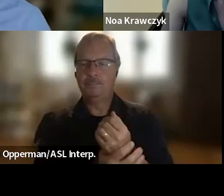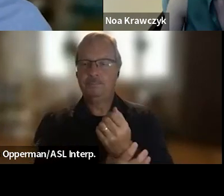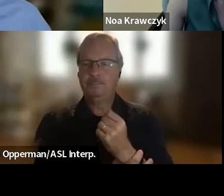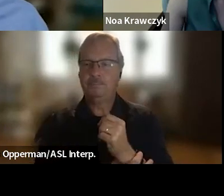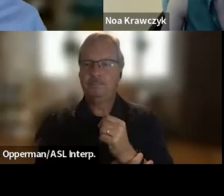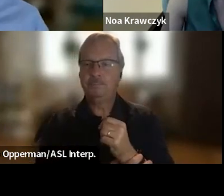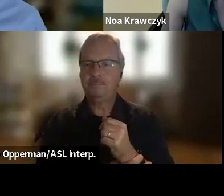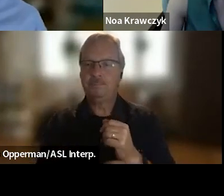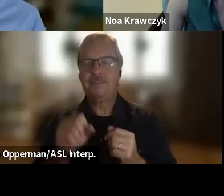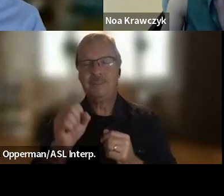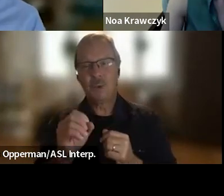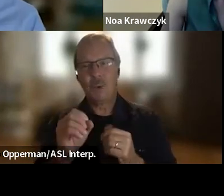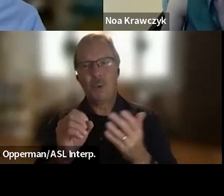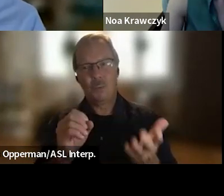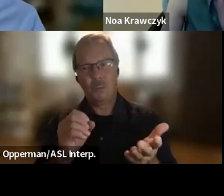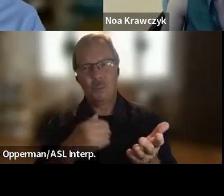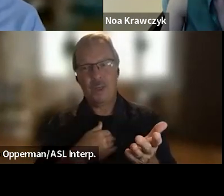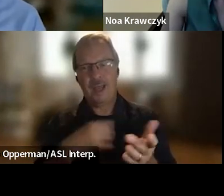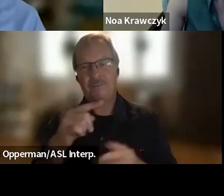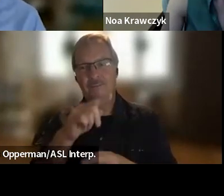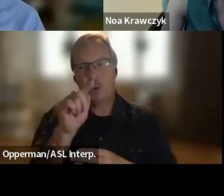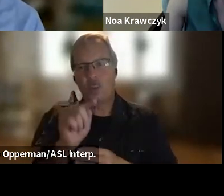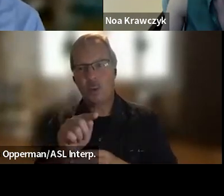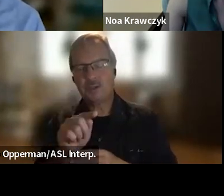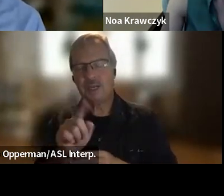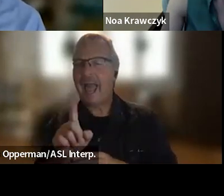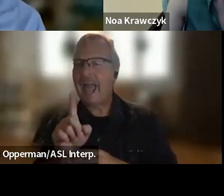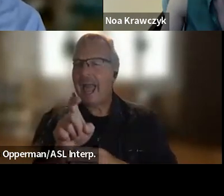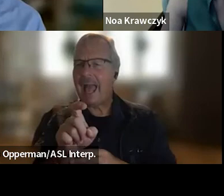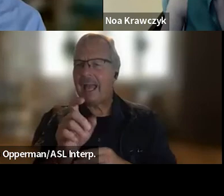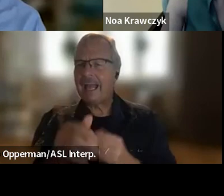So we have a question asking about how you all got started